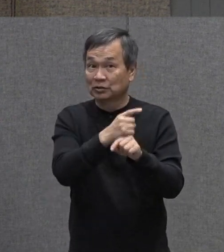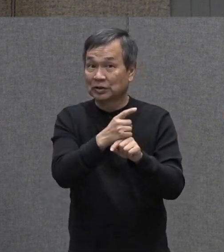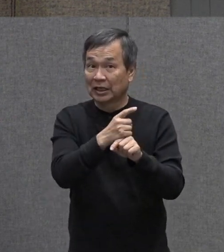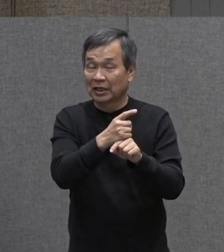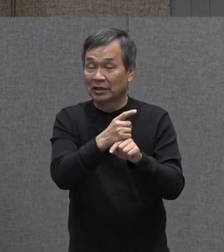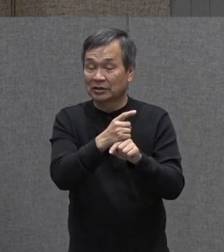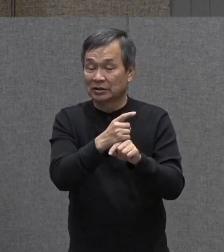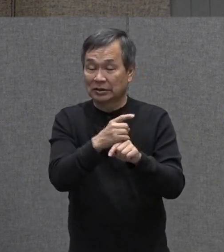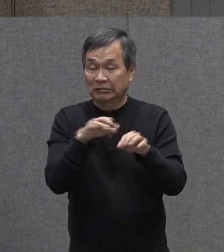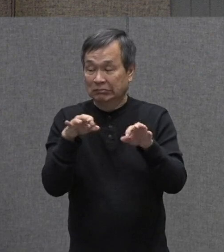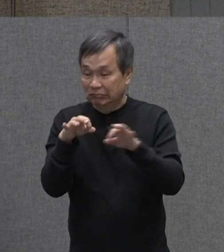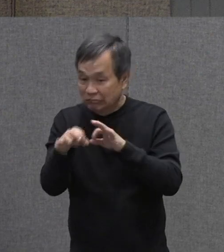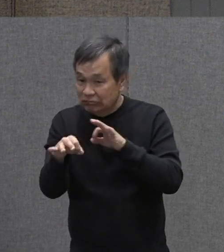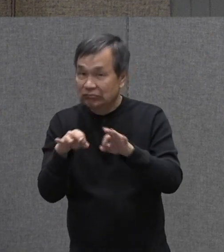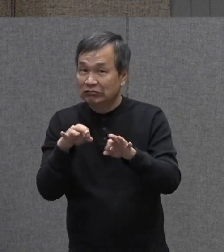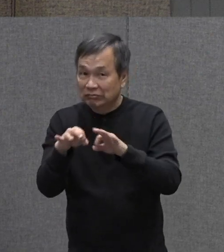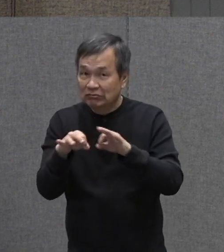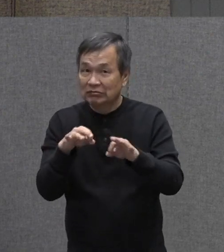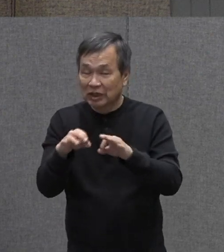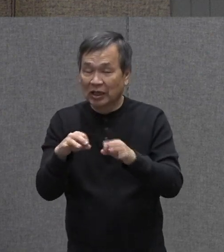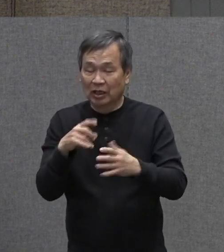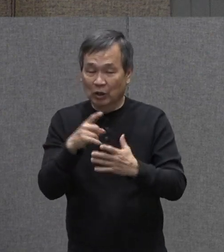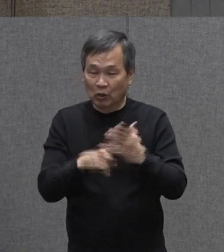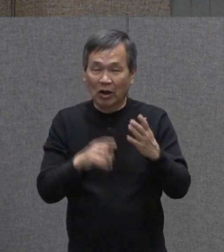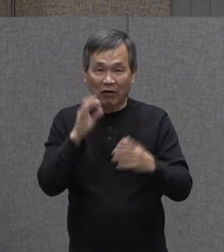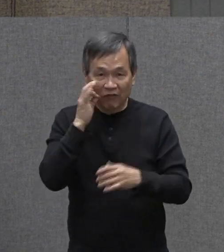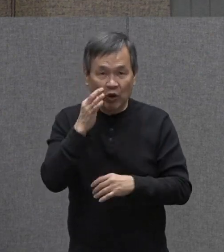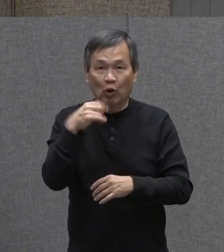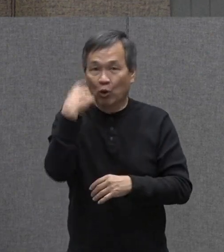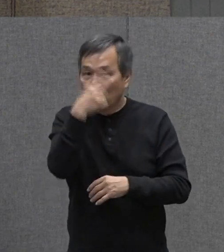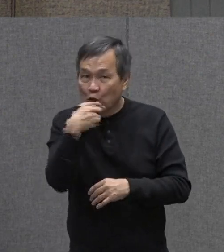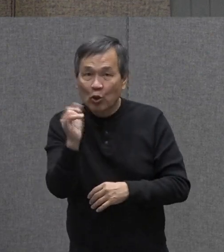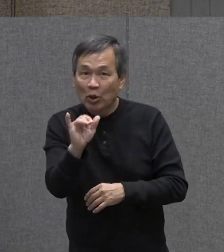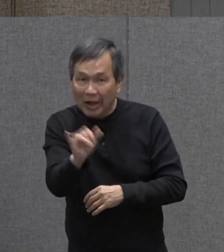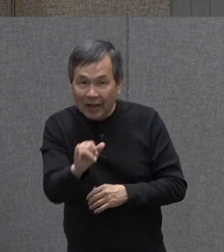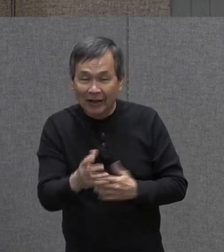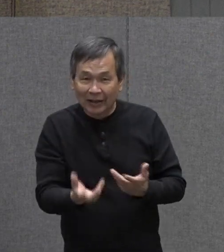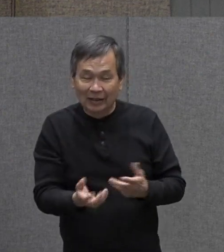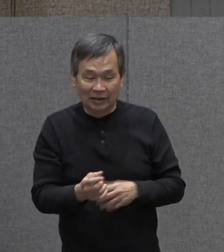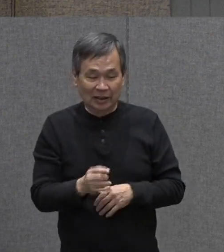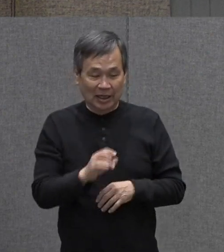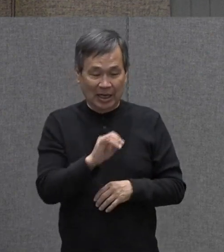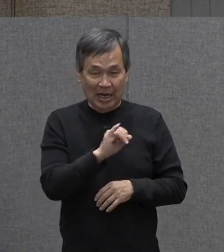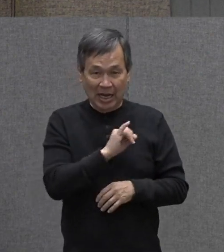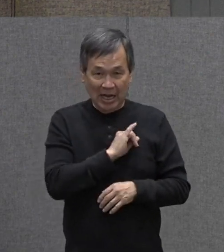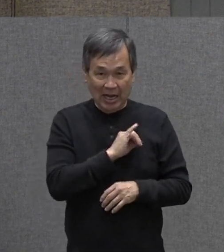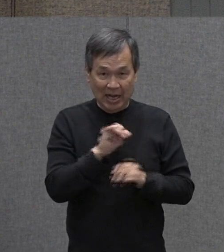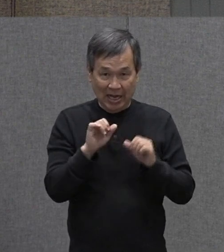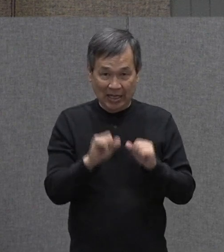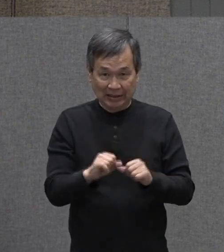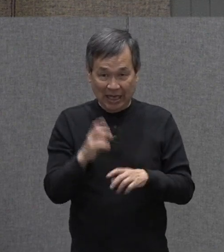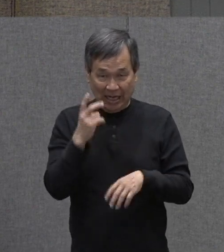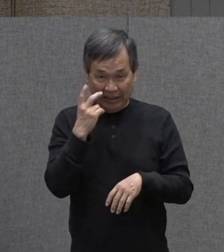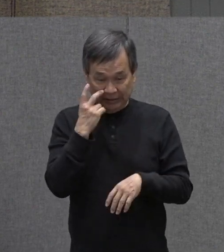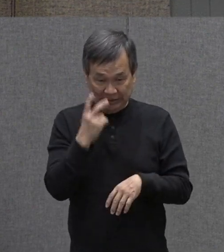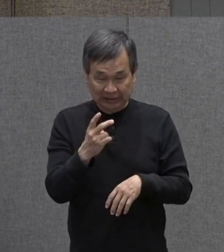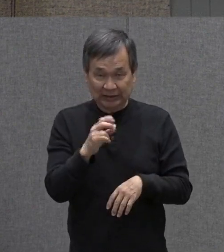to explain different fruits. I can see a,